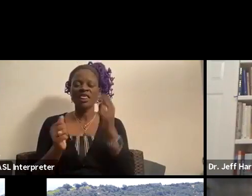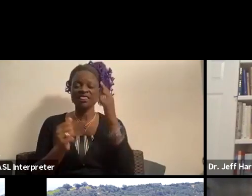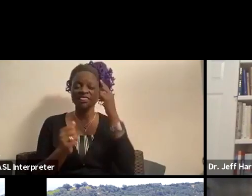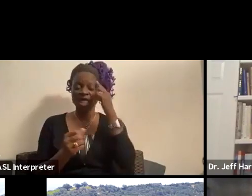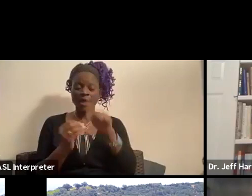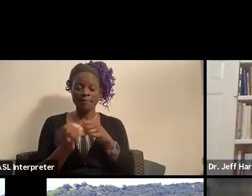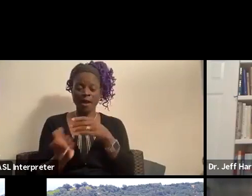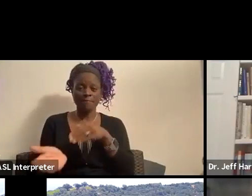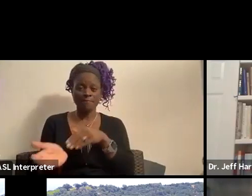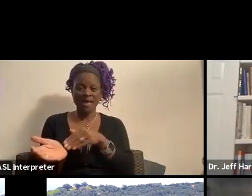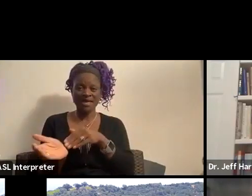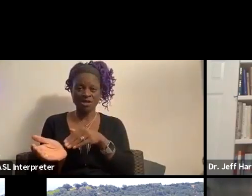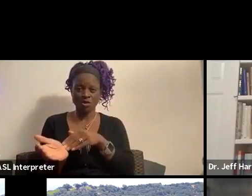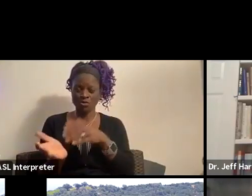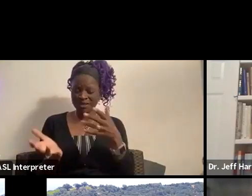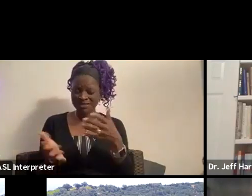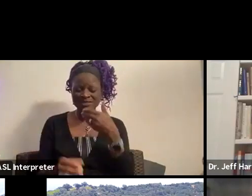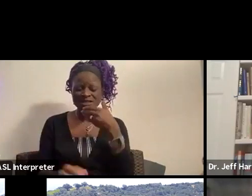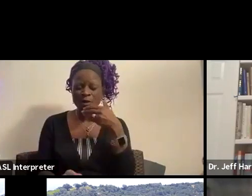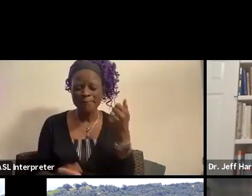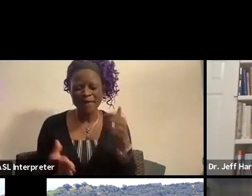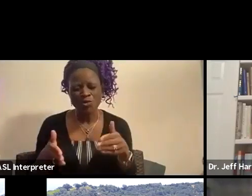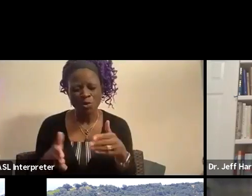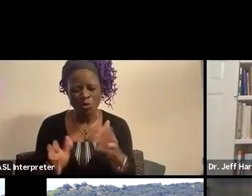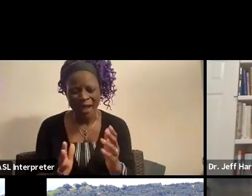I mean, is there a better way to do this than have 40 school districts and 40